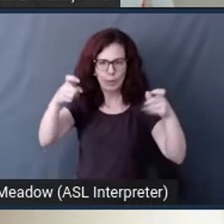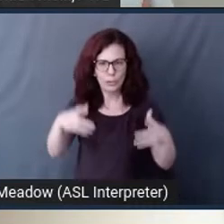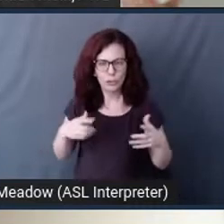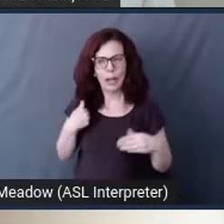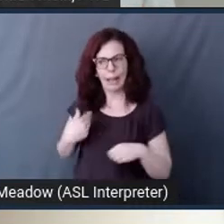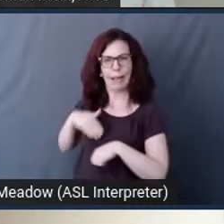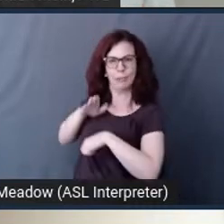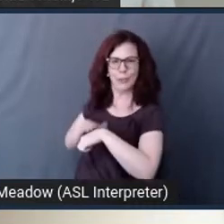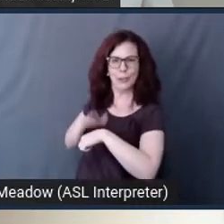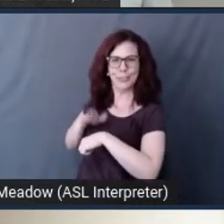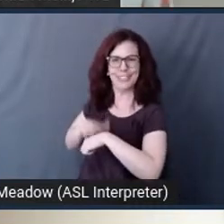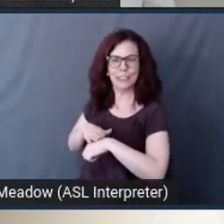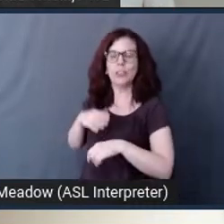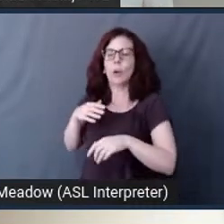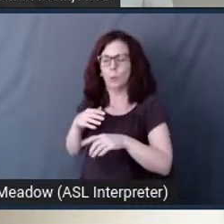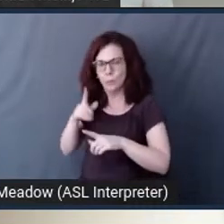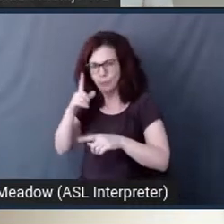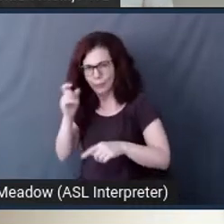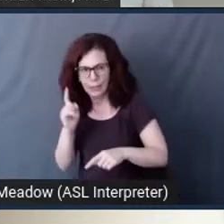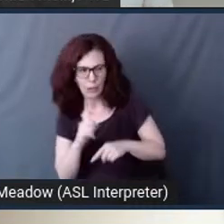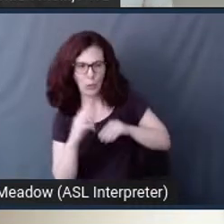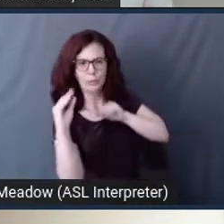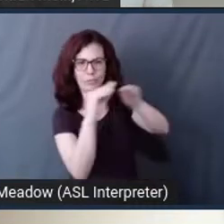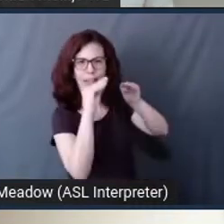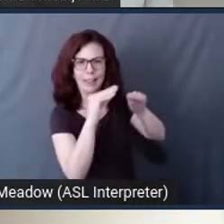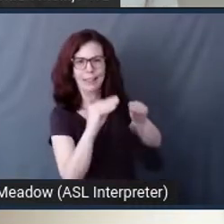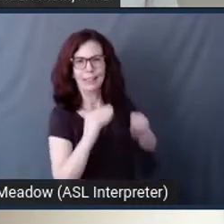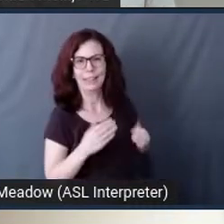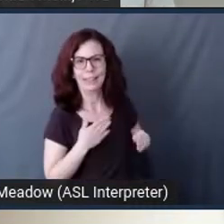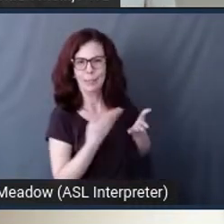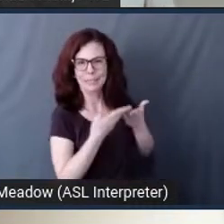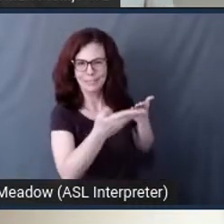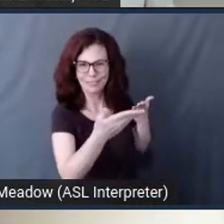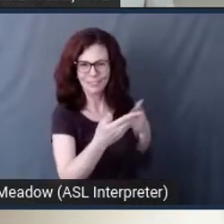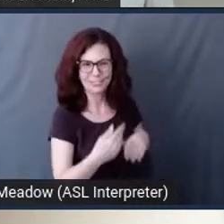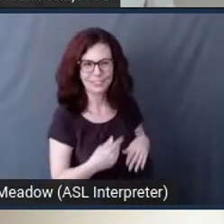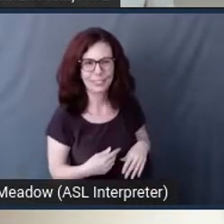so I can then go back and rebuild the inventory. (speaking faintly)